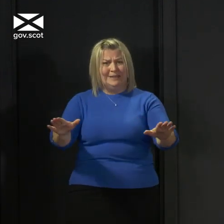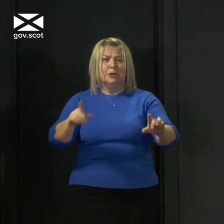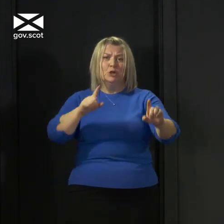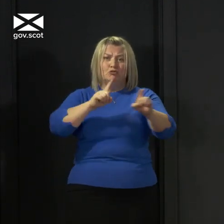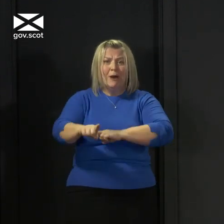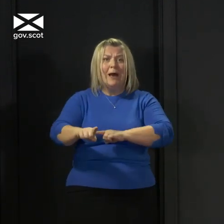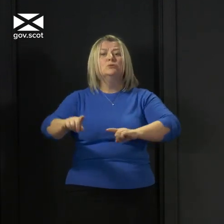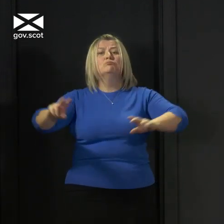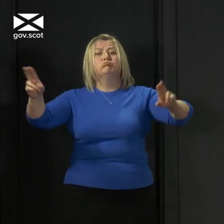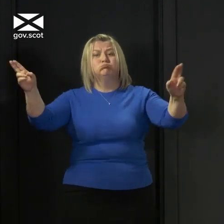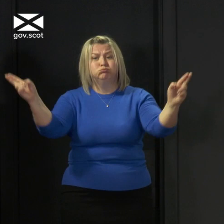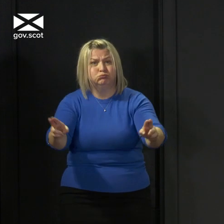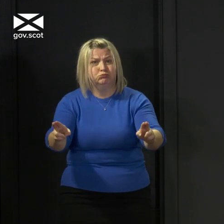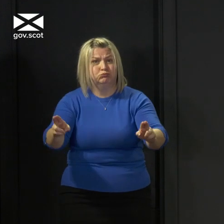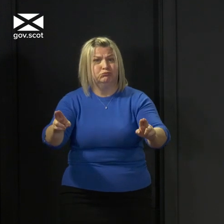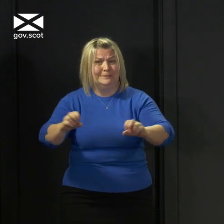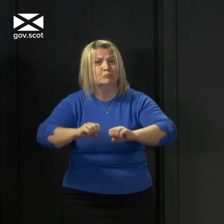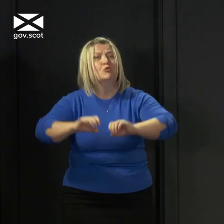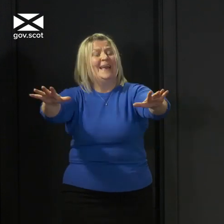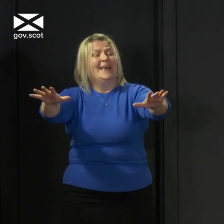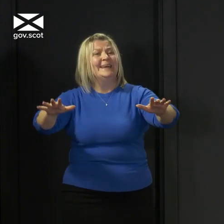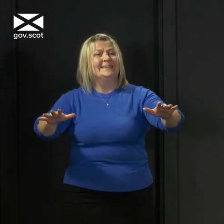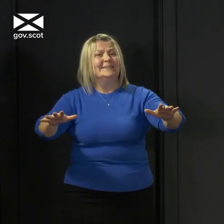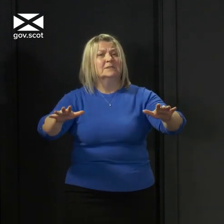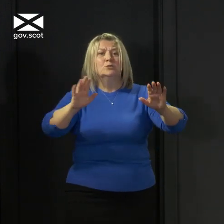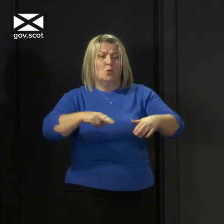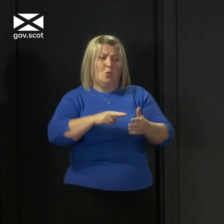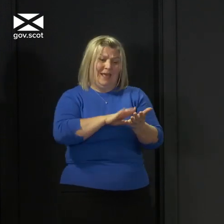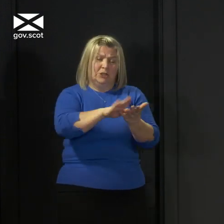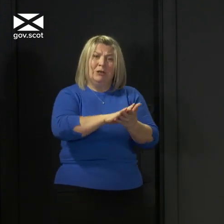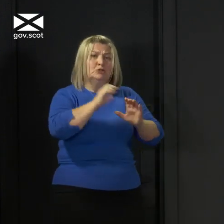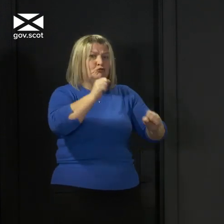in our health service is an overwhelmed and overrun so I am perfectly